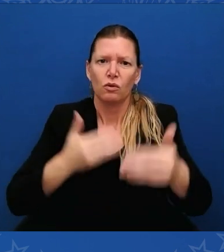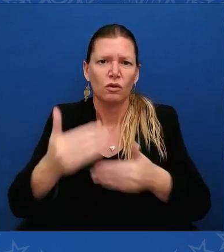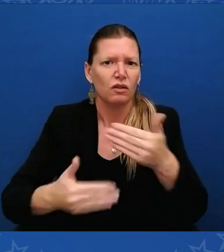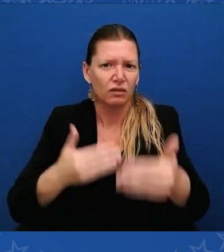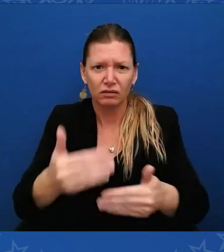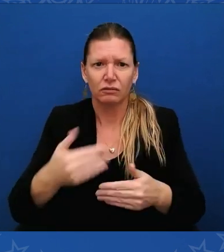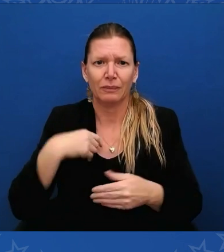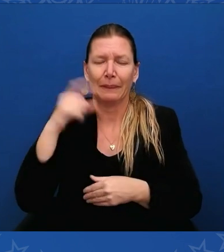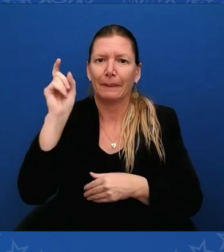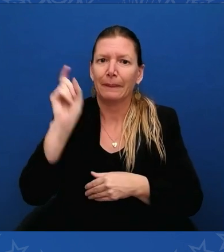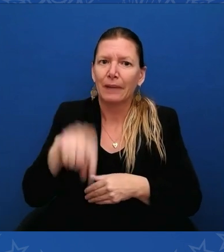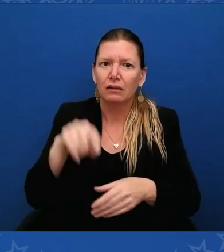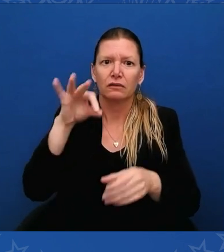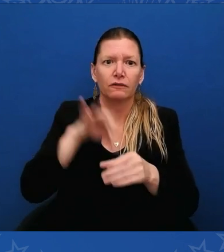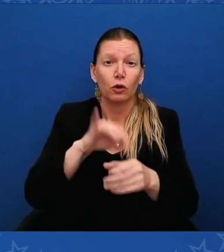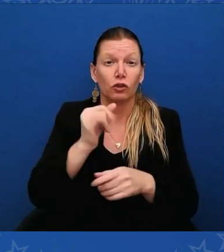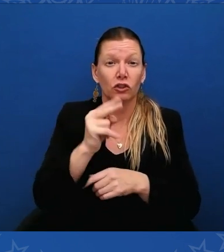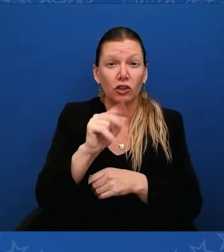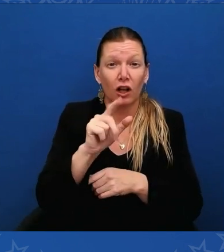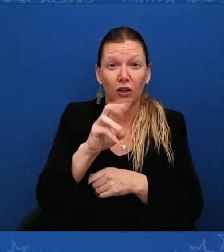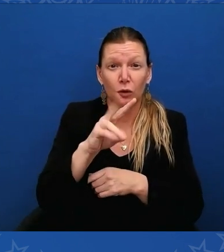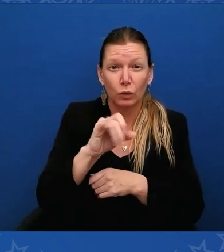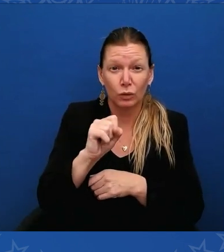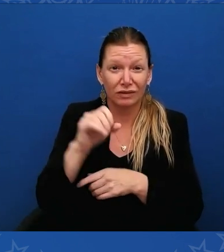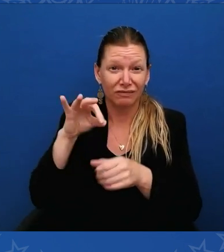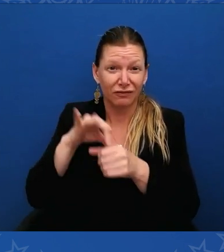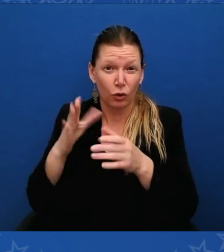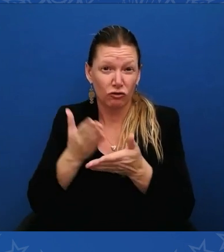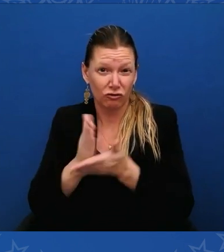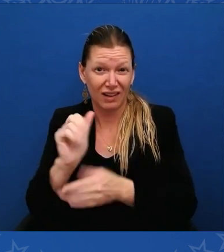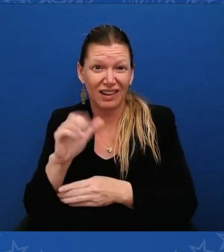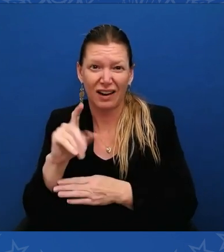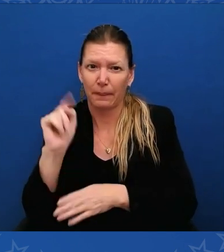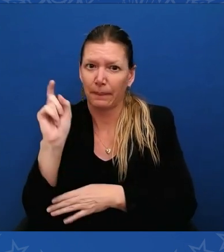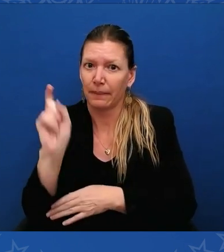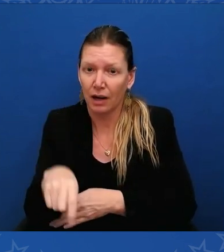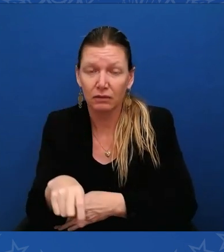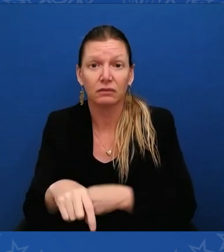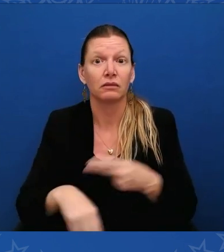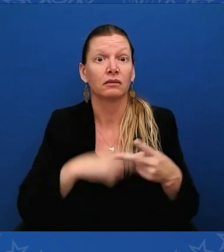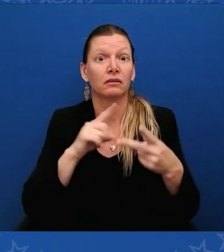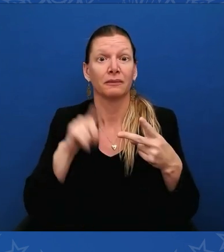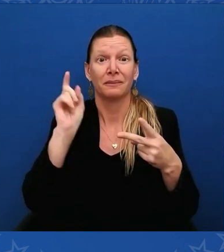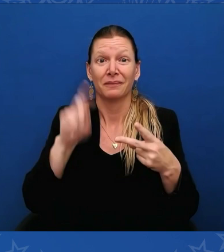and the Freedom to Vote Act -- ; stop the intimidation